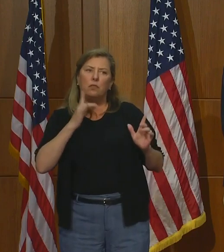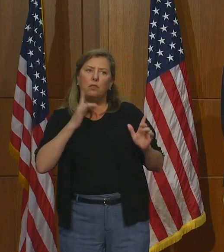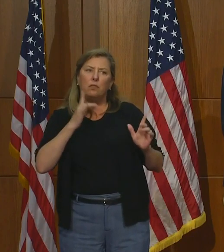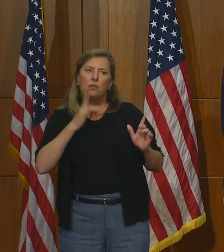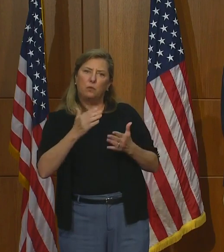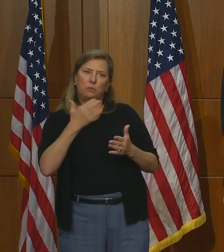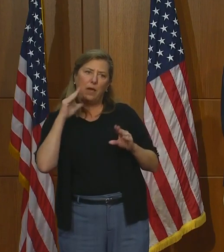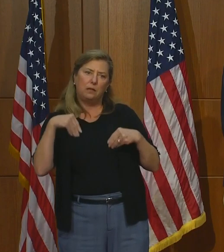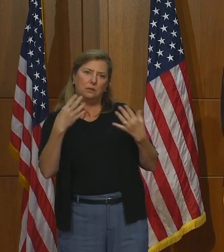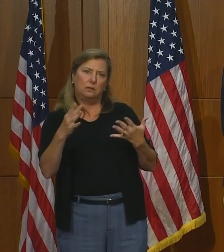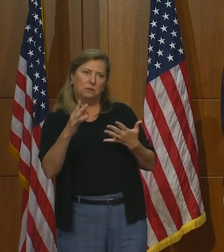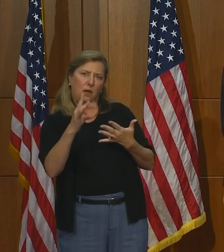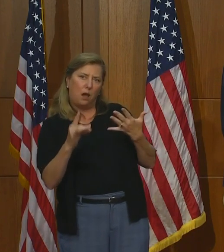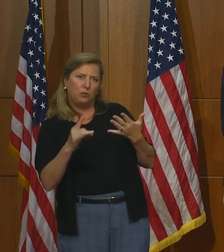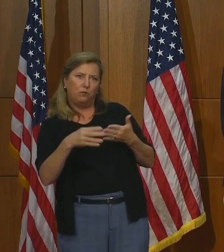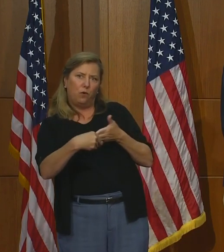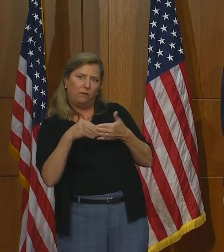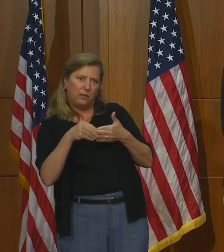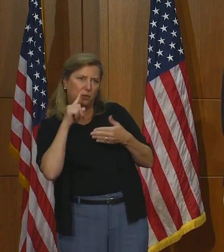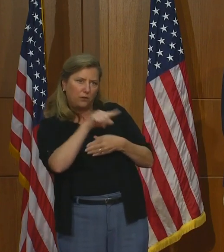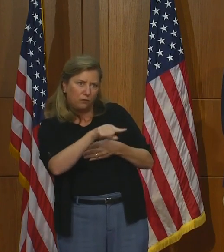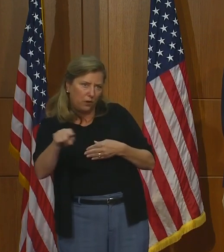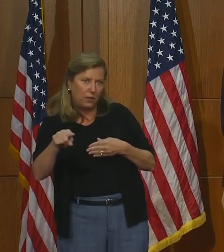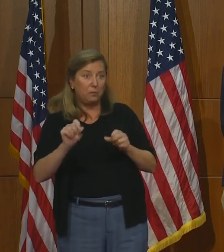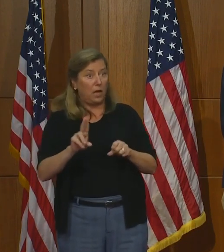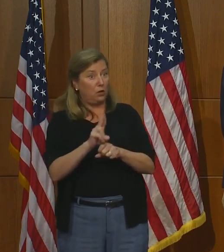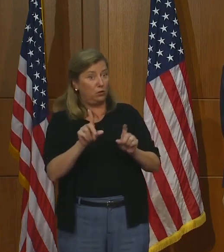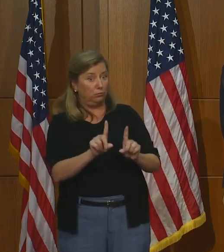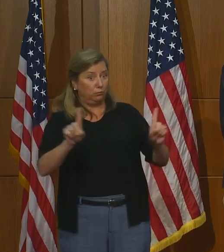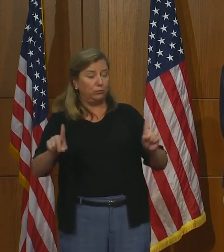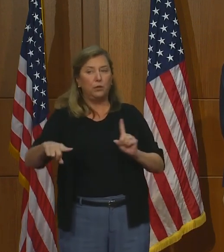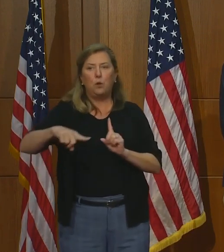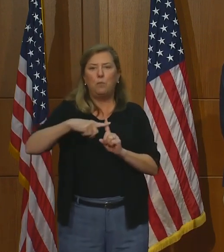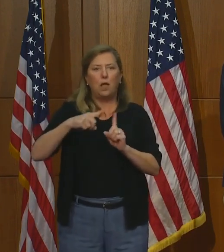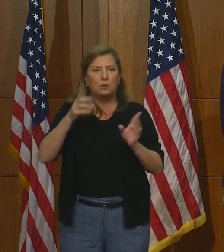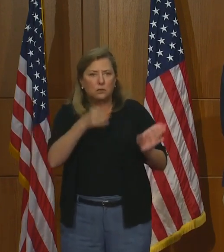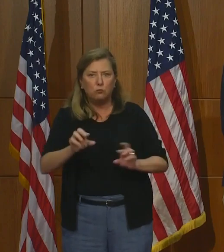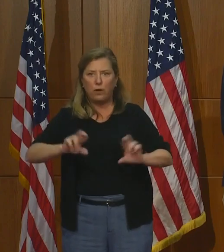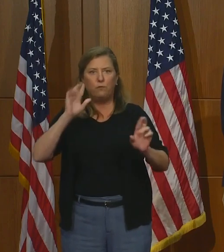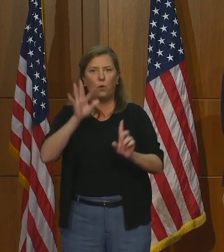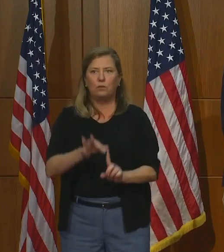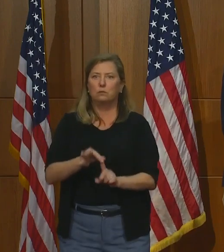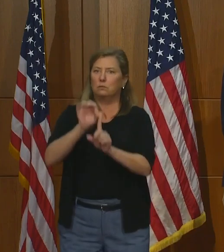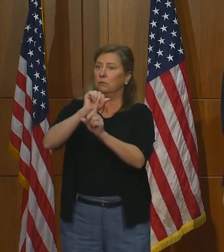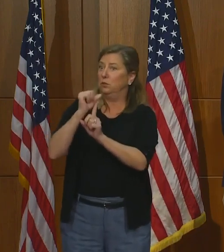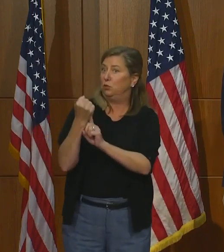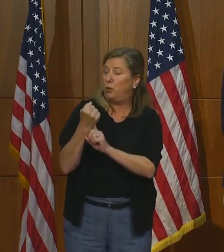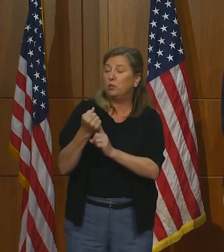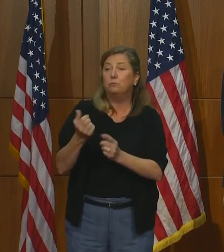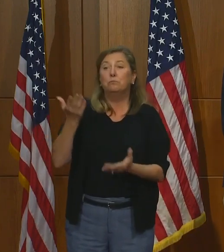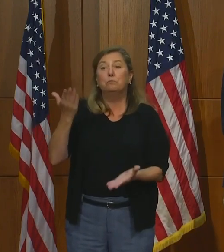FLEXIBILITY THAT WE COULD TO OUR LOCAL SCHOOL DIVISIONS WHILE GIVING THEM AN